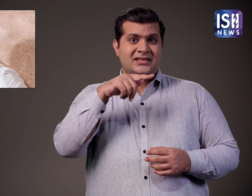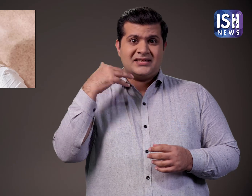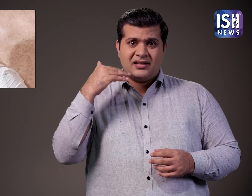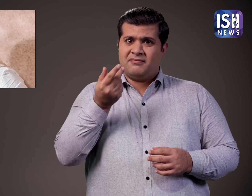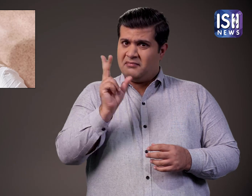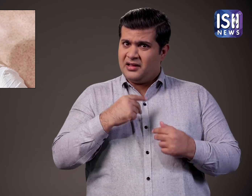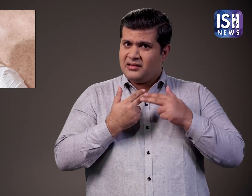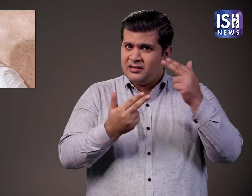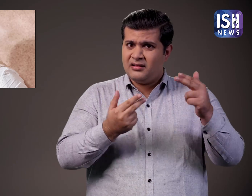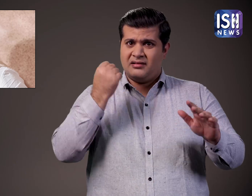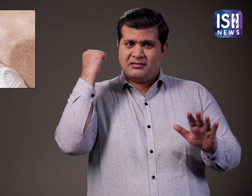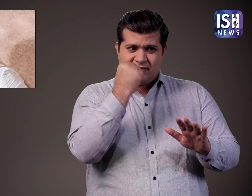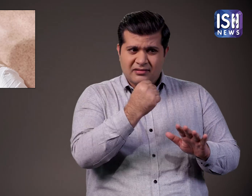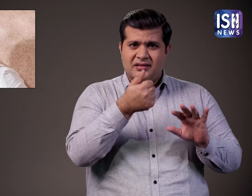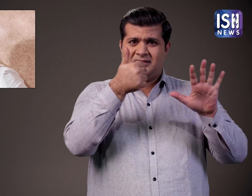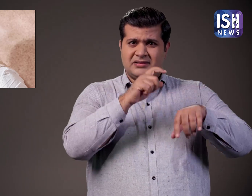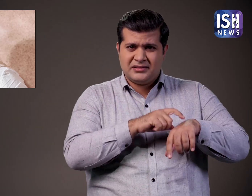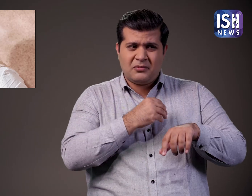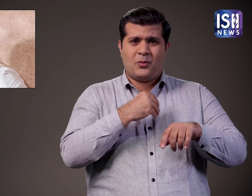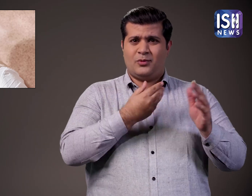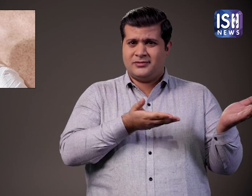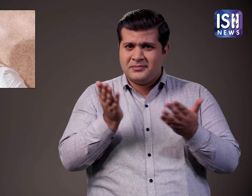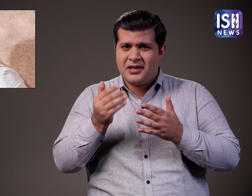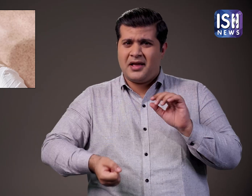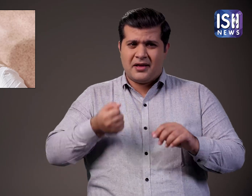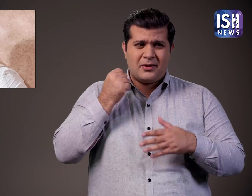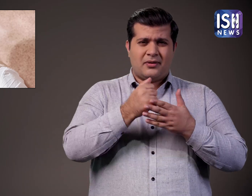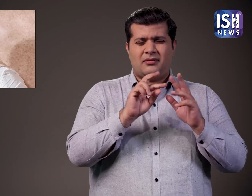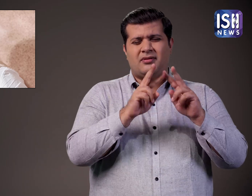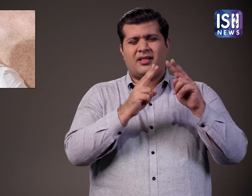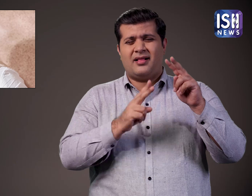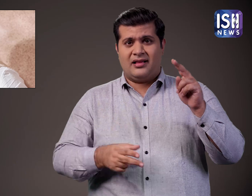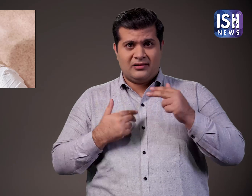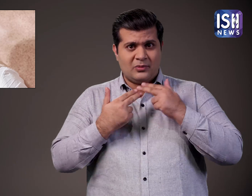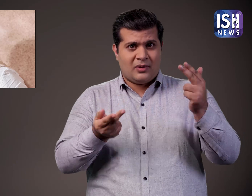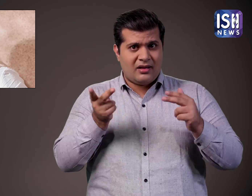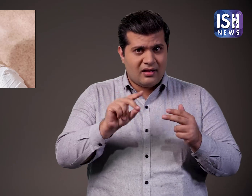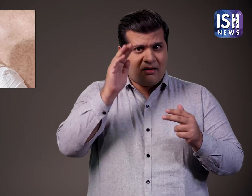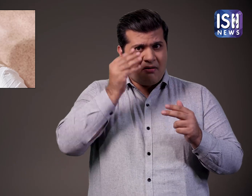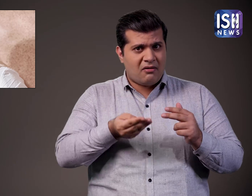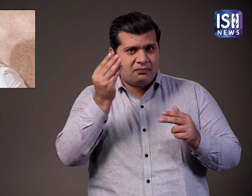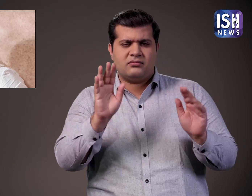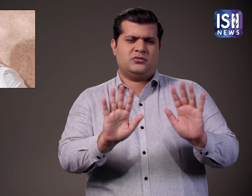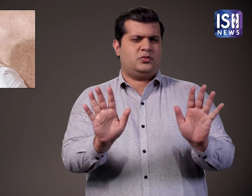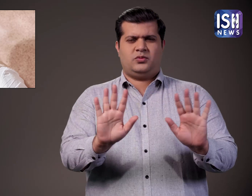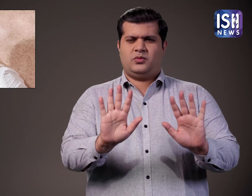Are we again reporting on him being stabbed six times, rushed to the hospital in an autorickshaw, and all that? No!